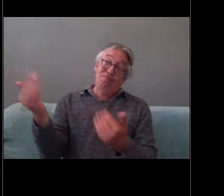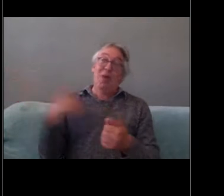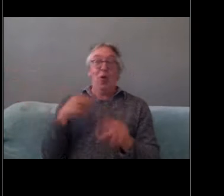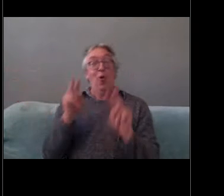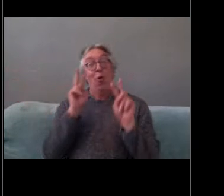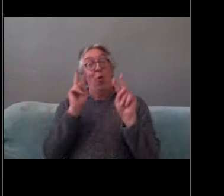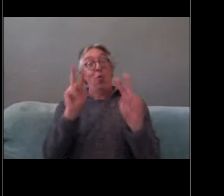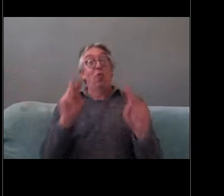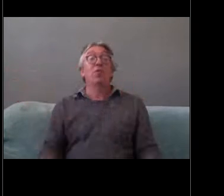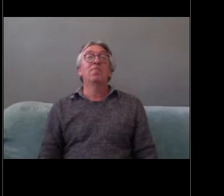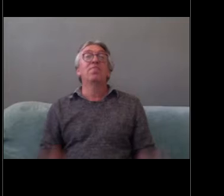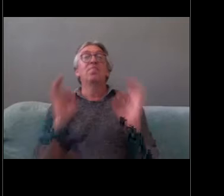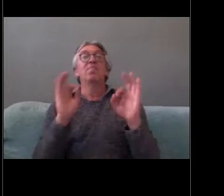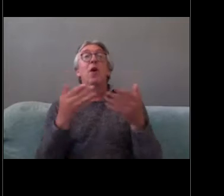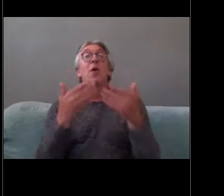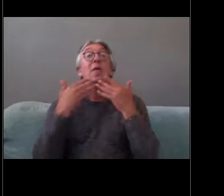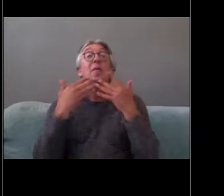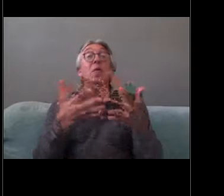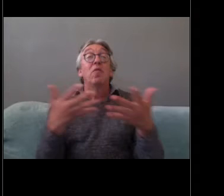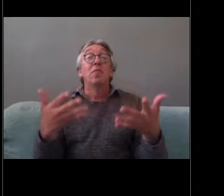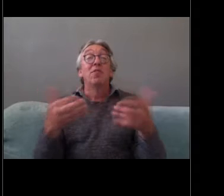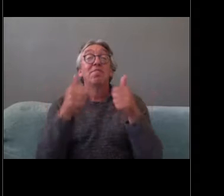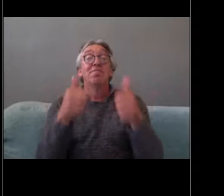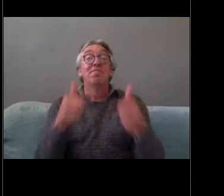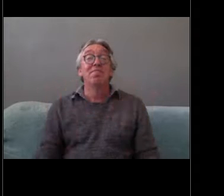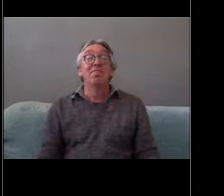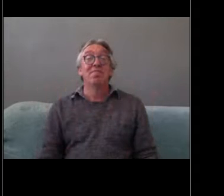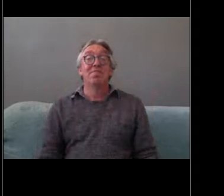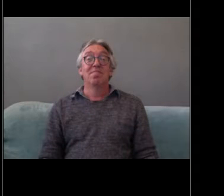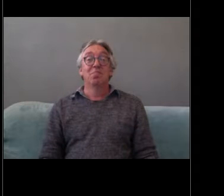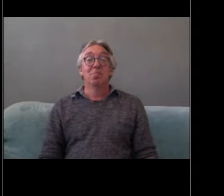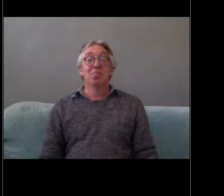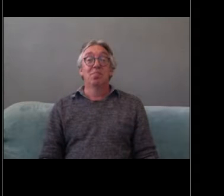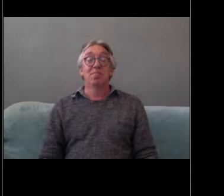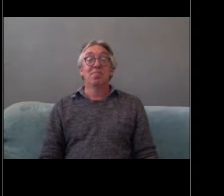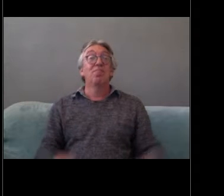Thank you very much. Let me welcome everybody in this webinar.